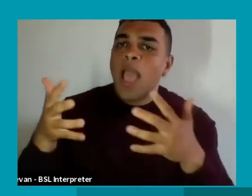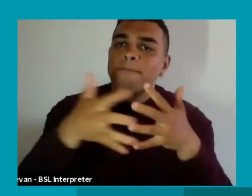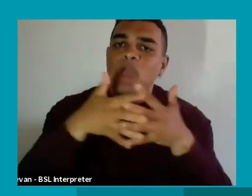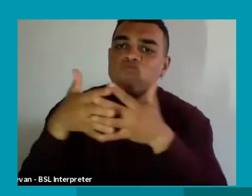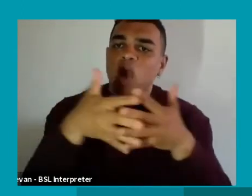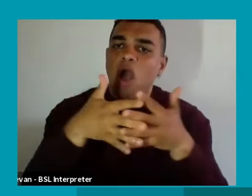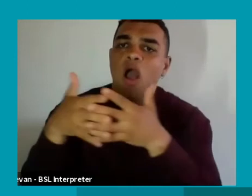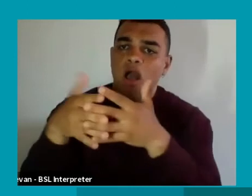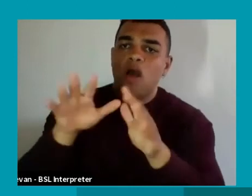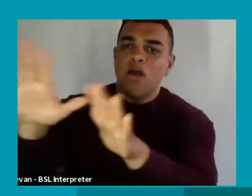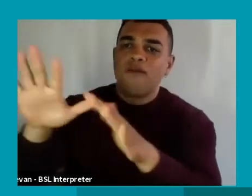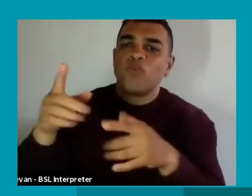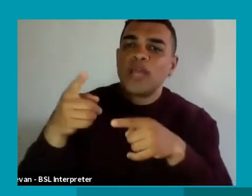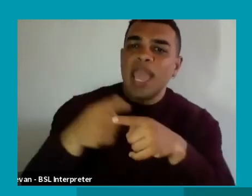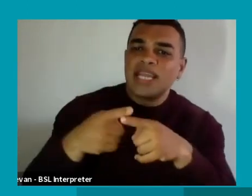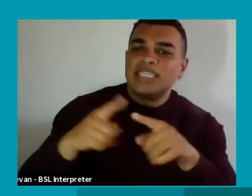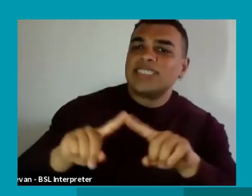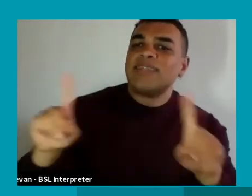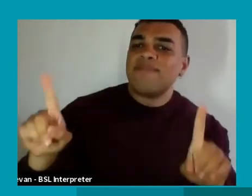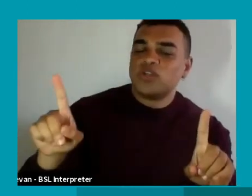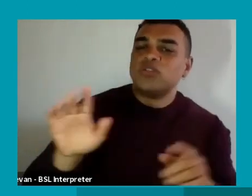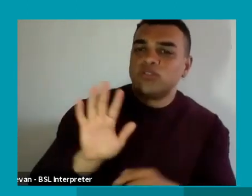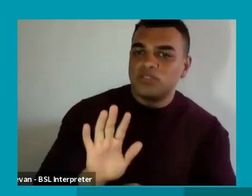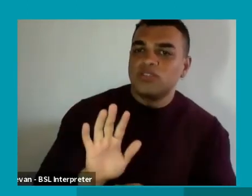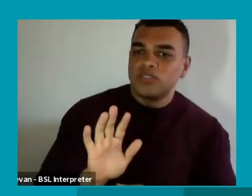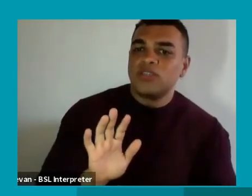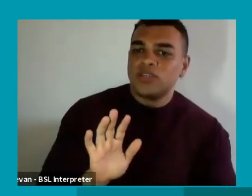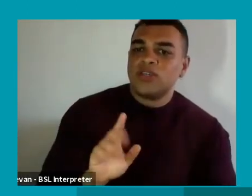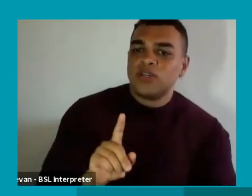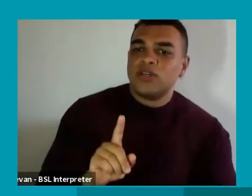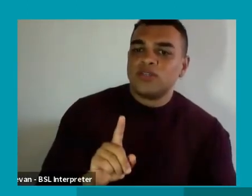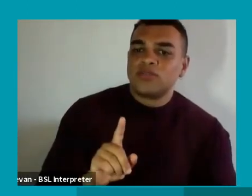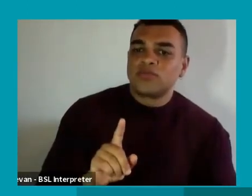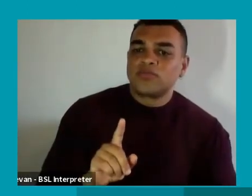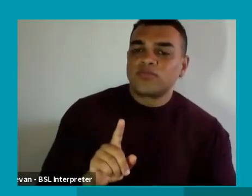for you to actually do that last quick check and just compare and